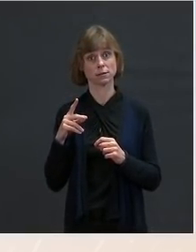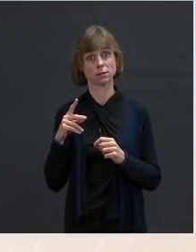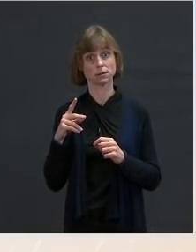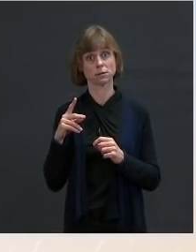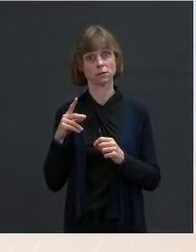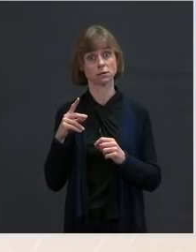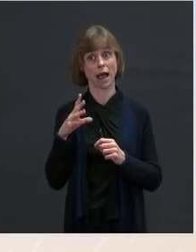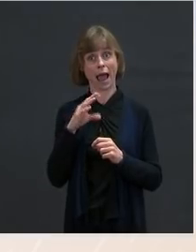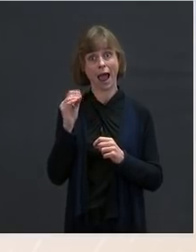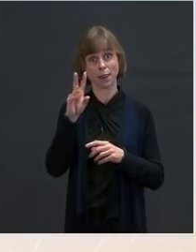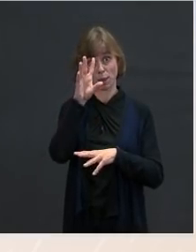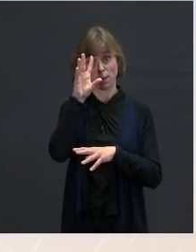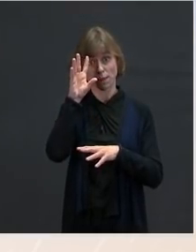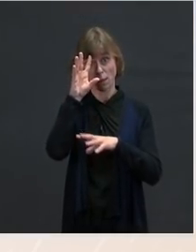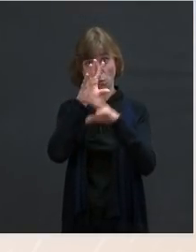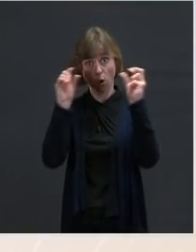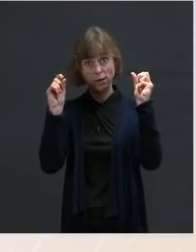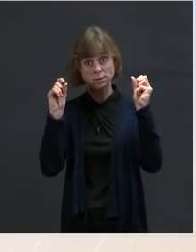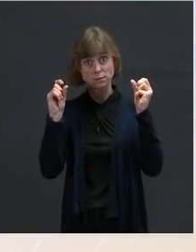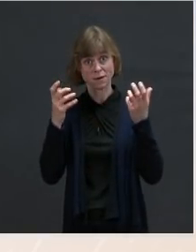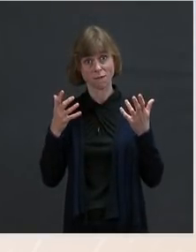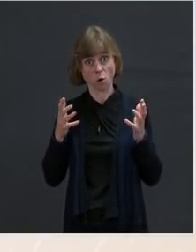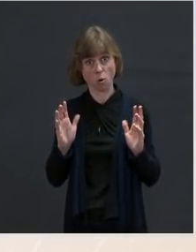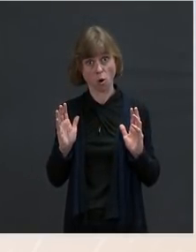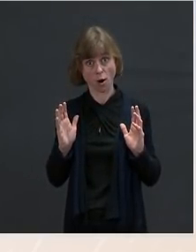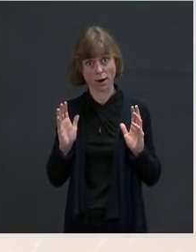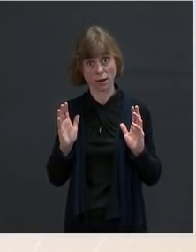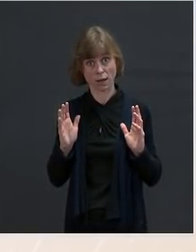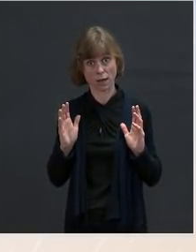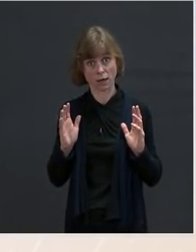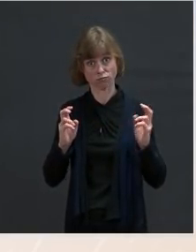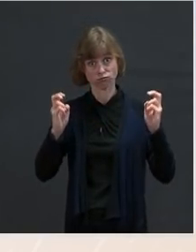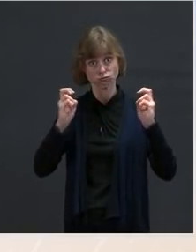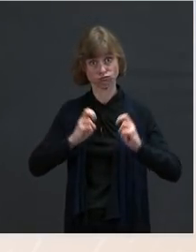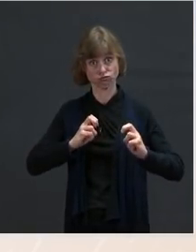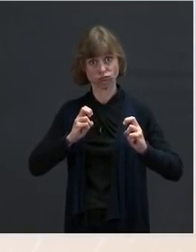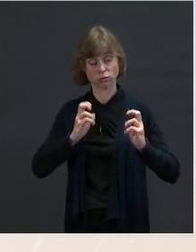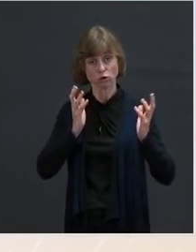and talked to the President of Rwanda, Paul Kagame.